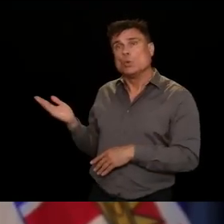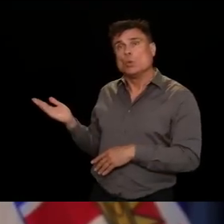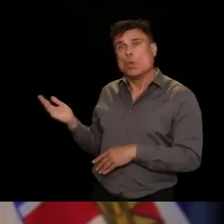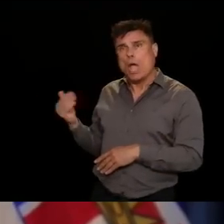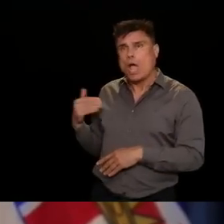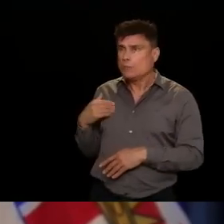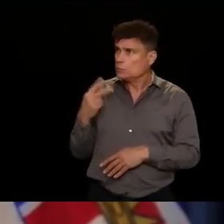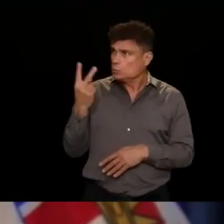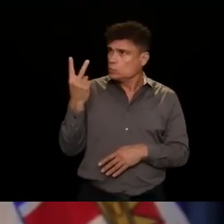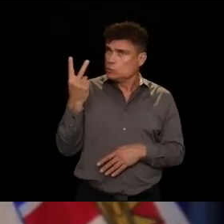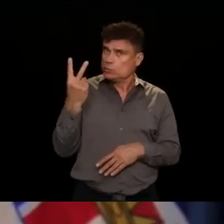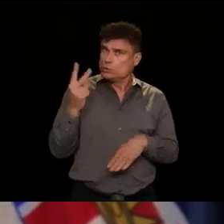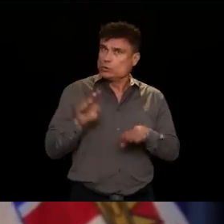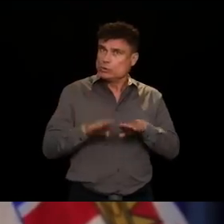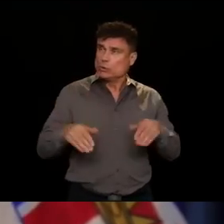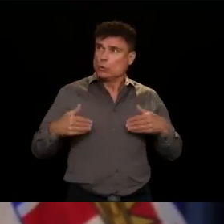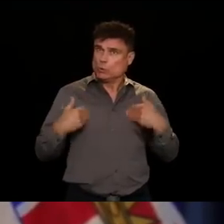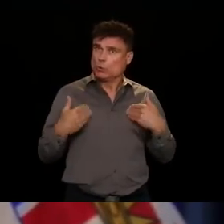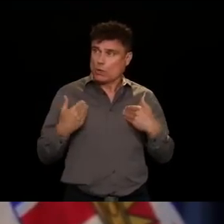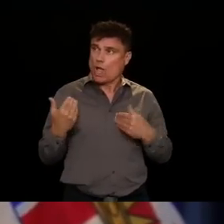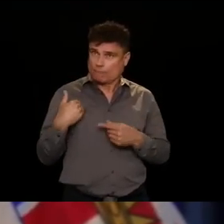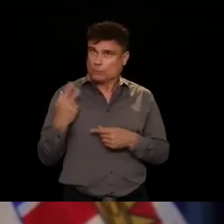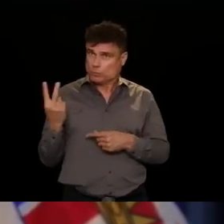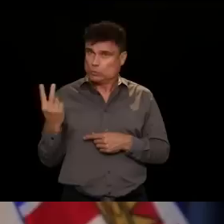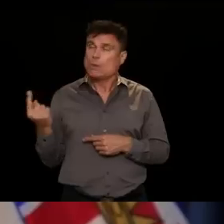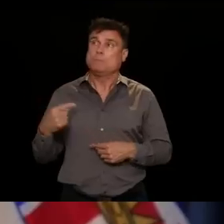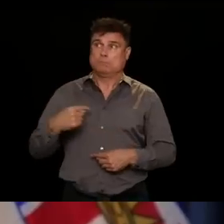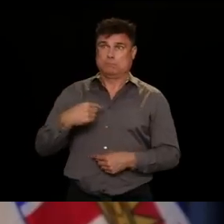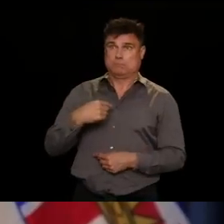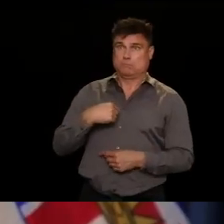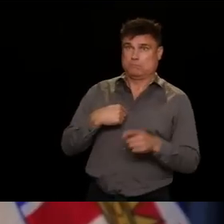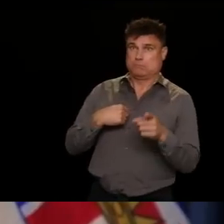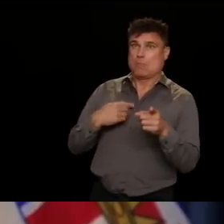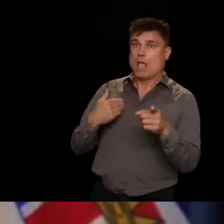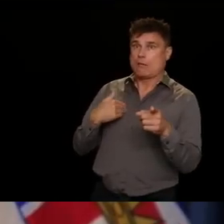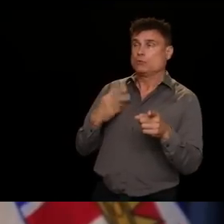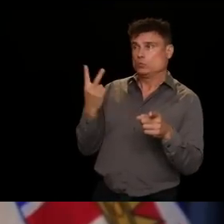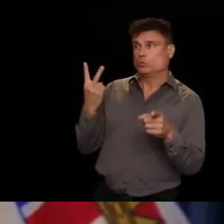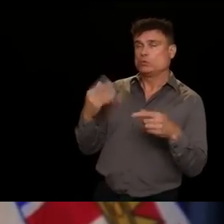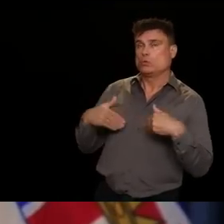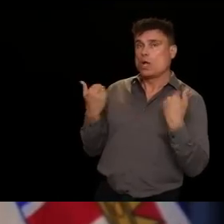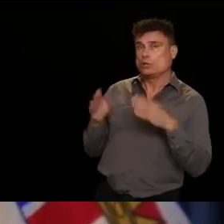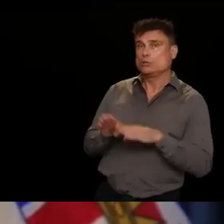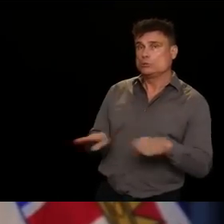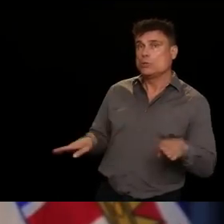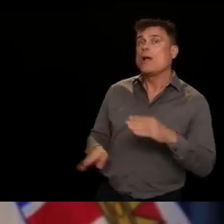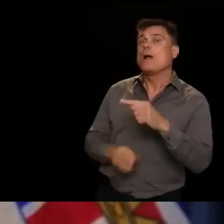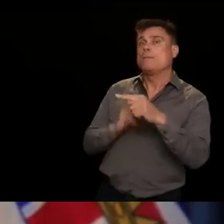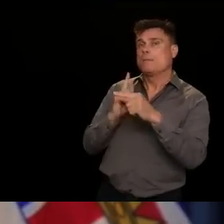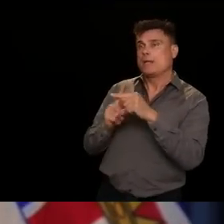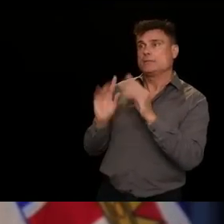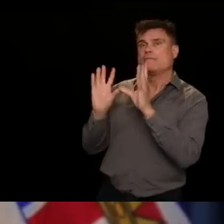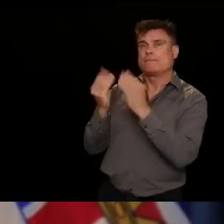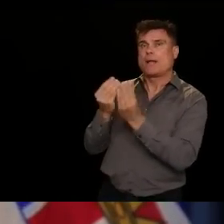I'm wondering about children and how confident we can be about kids not spreading the virus.